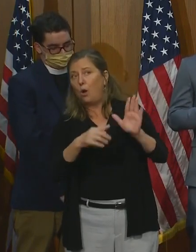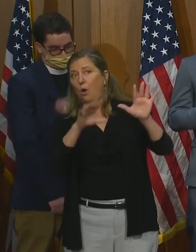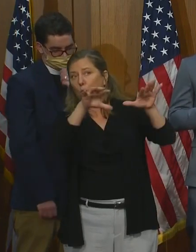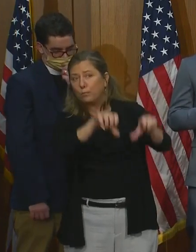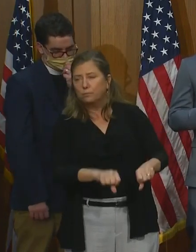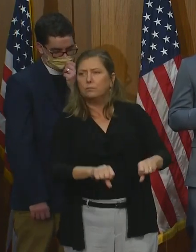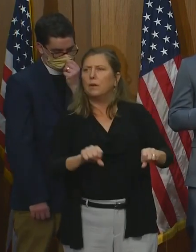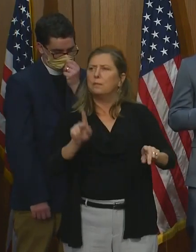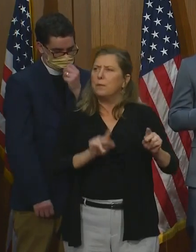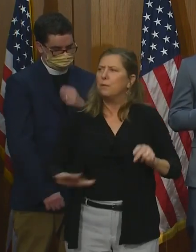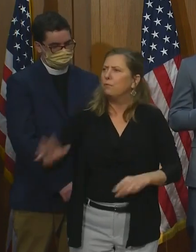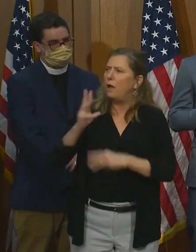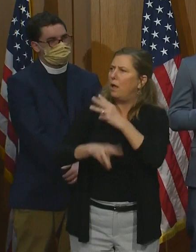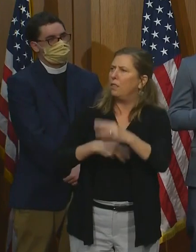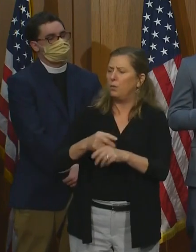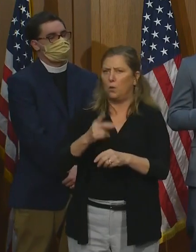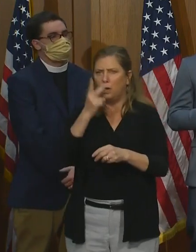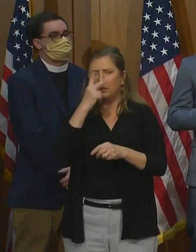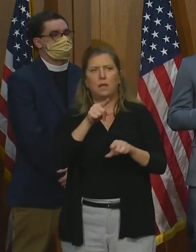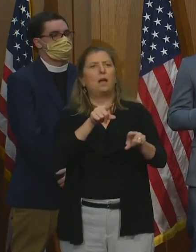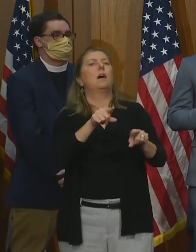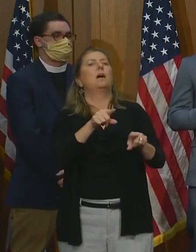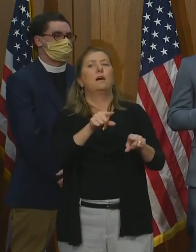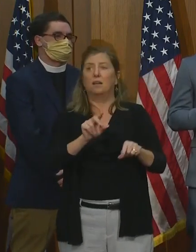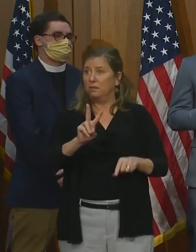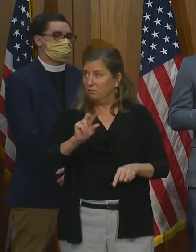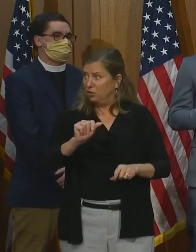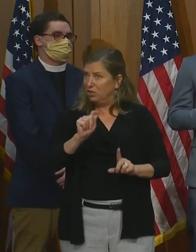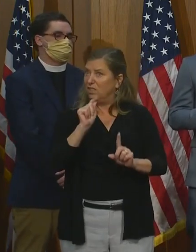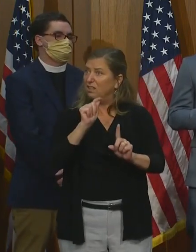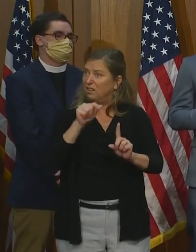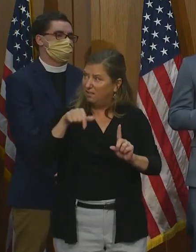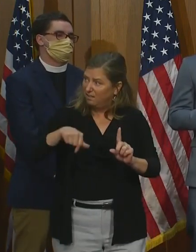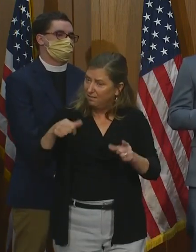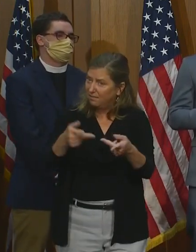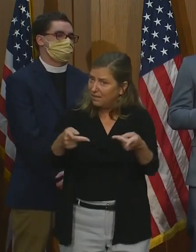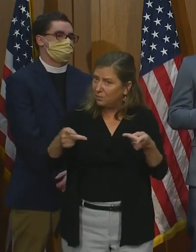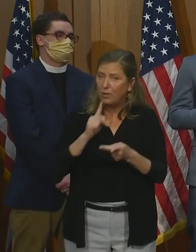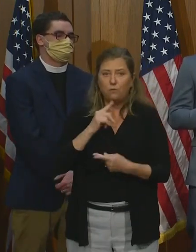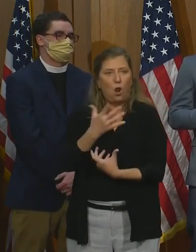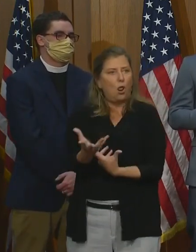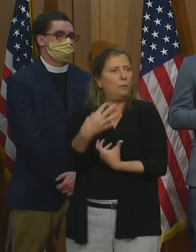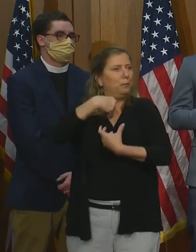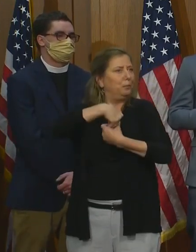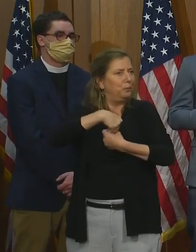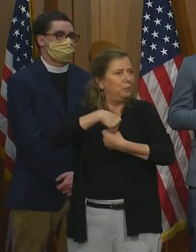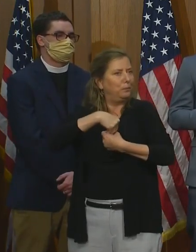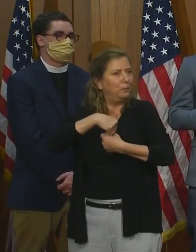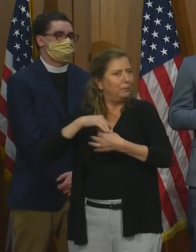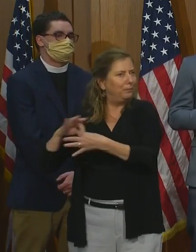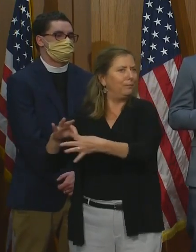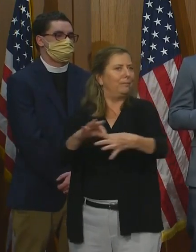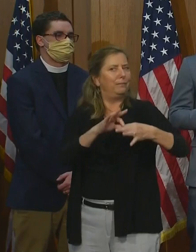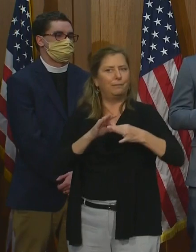THIS IS SYMBOLIC BUT- TO LET PEOPLE AROUND THE WORLD AND ESPECIALLY IN THIS COUNTRY KNOW